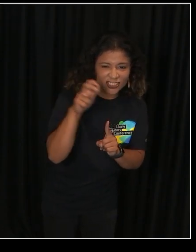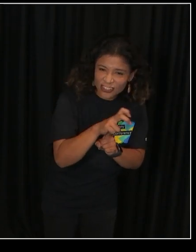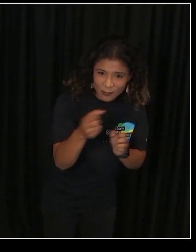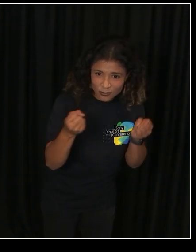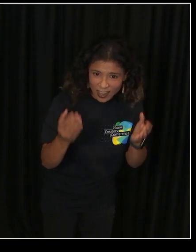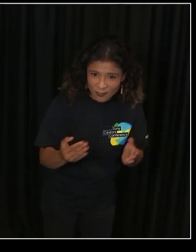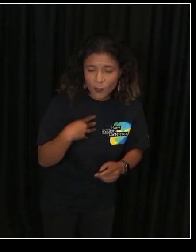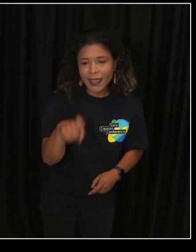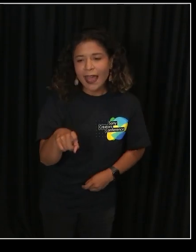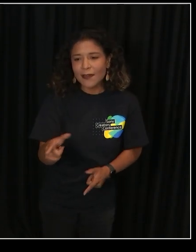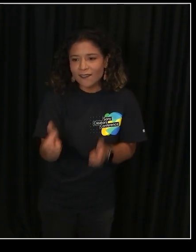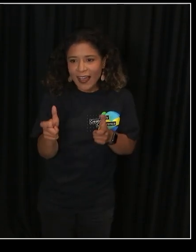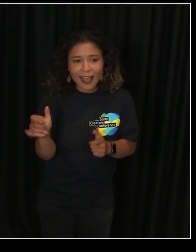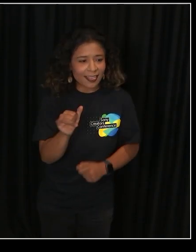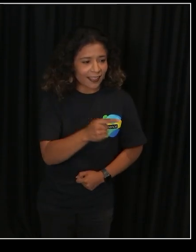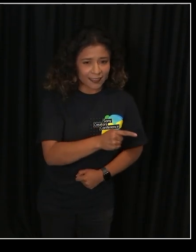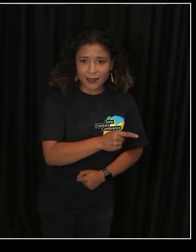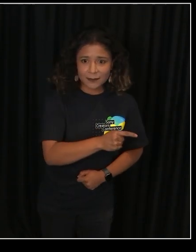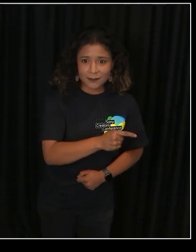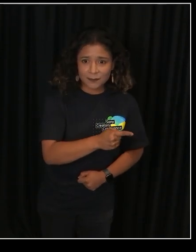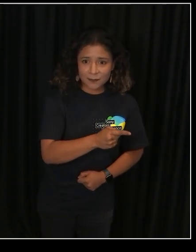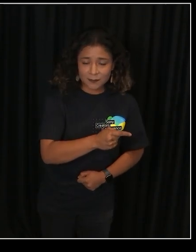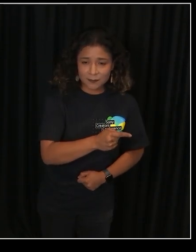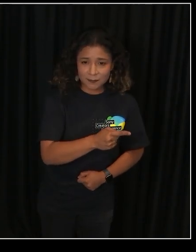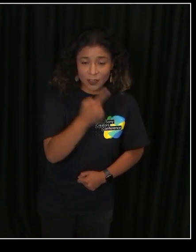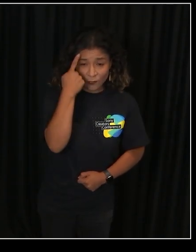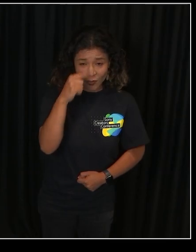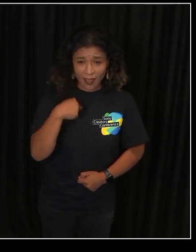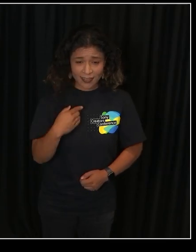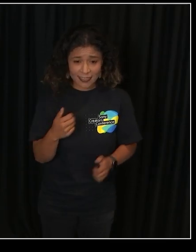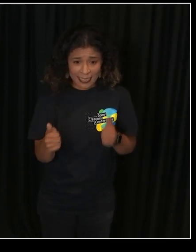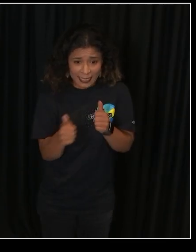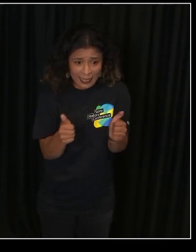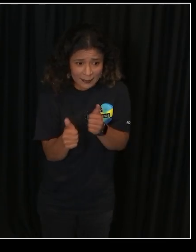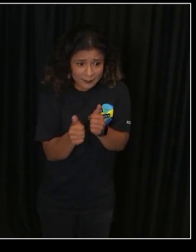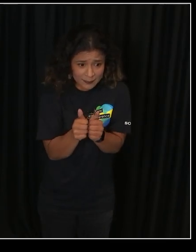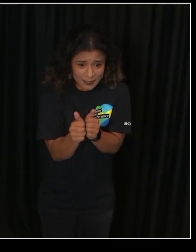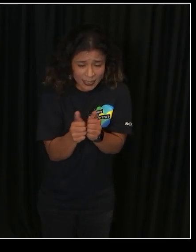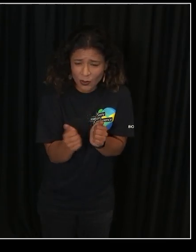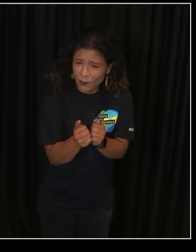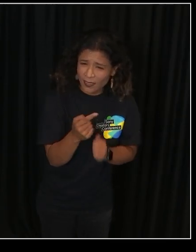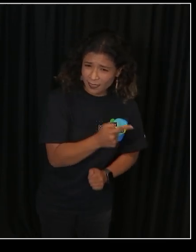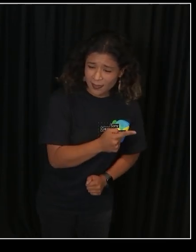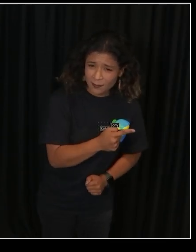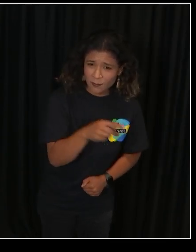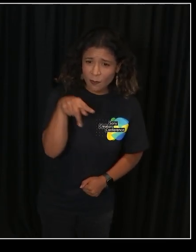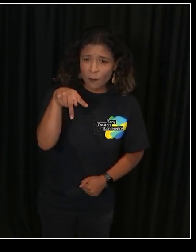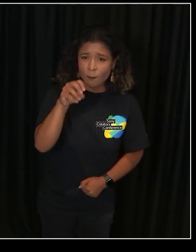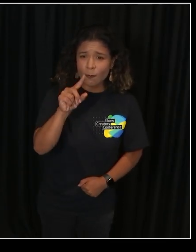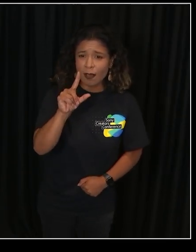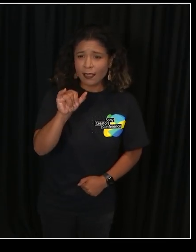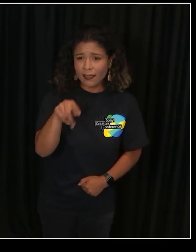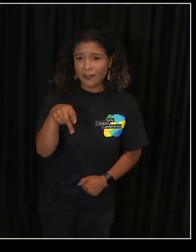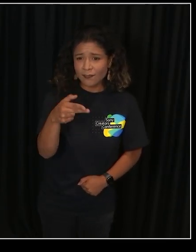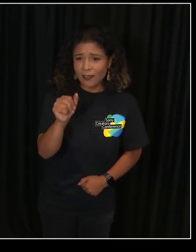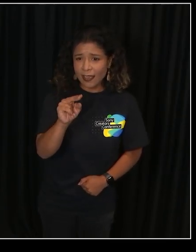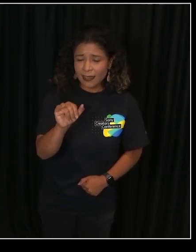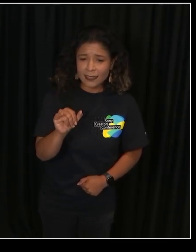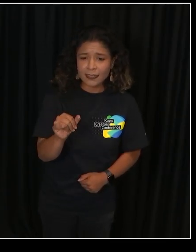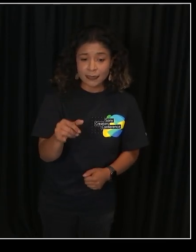So in order to benchmark ourselves against them, Polyphony collected data from online races